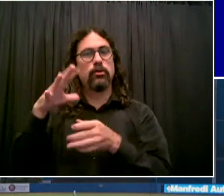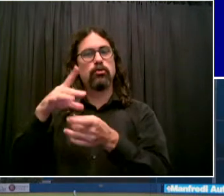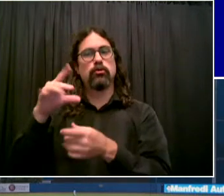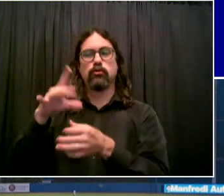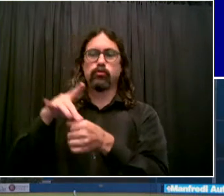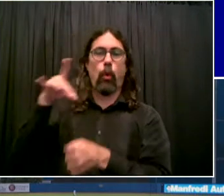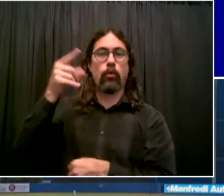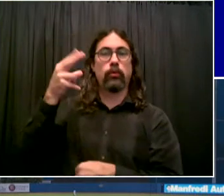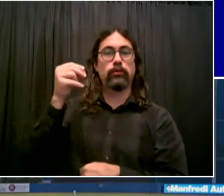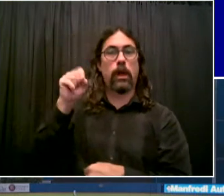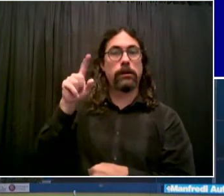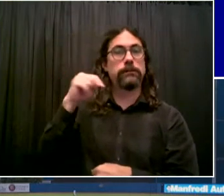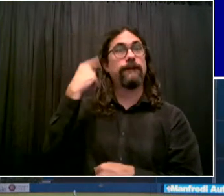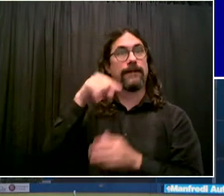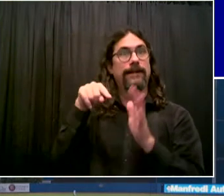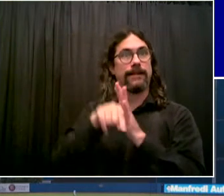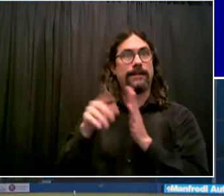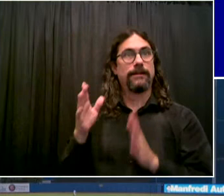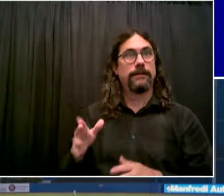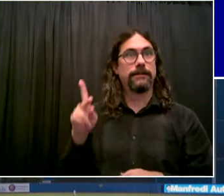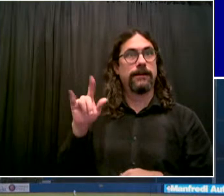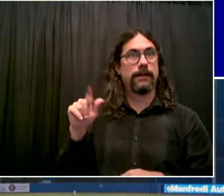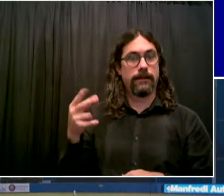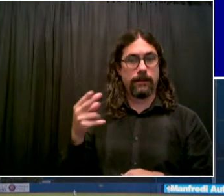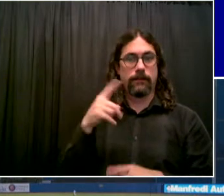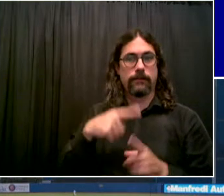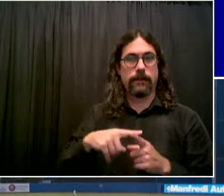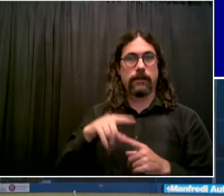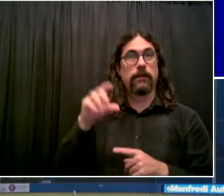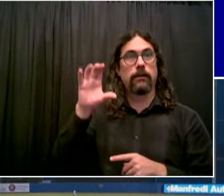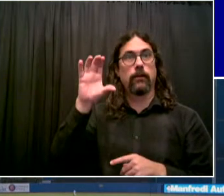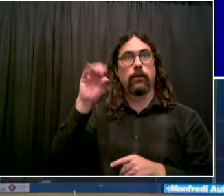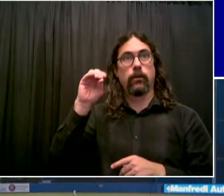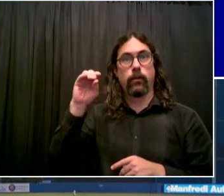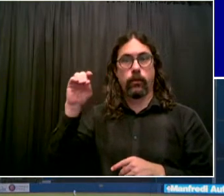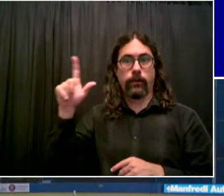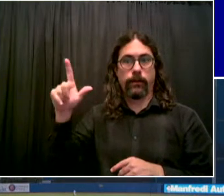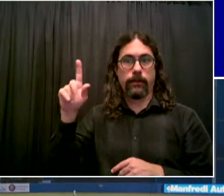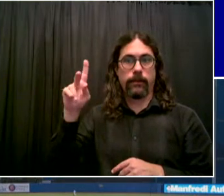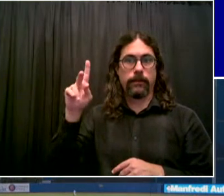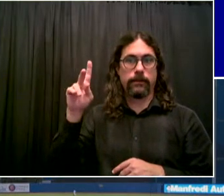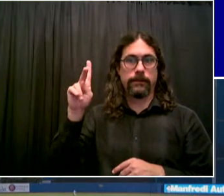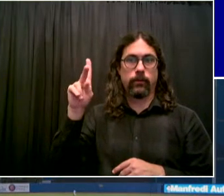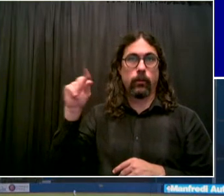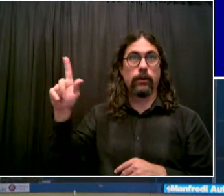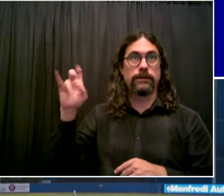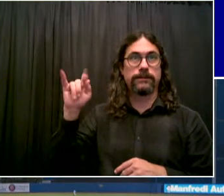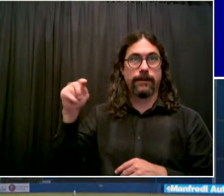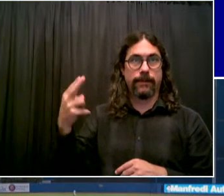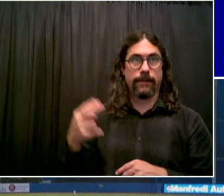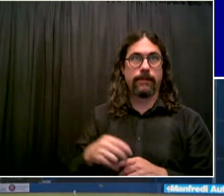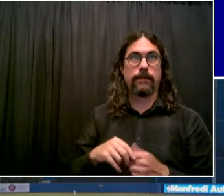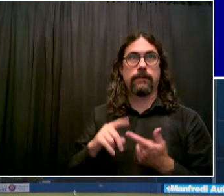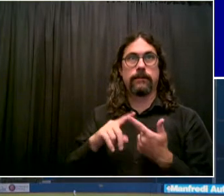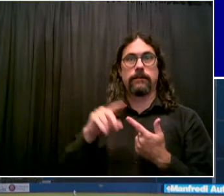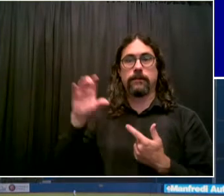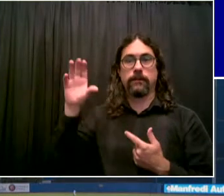EPMD, LIZZIE ASHLEY AND MORE IN STATEN